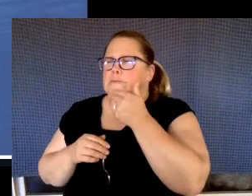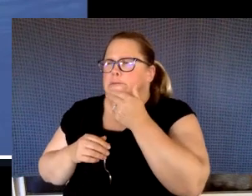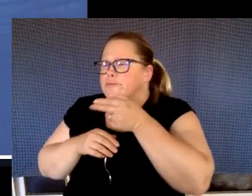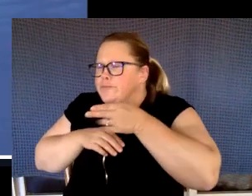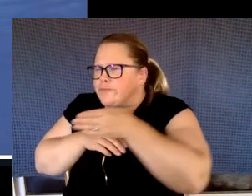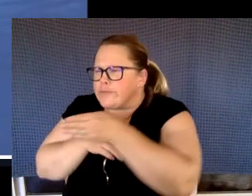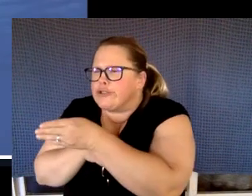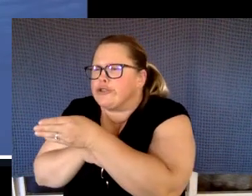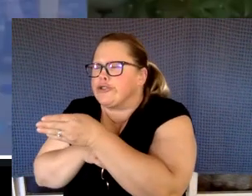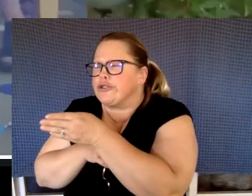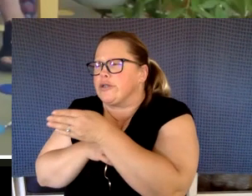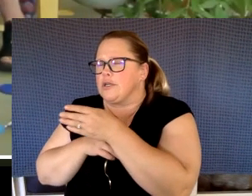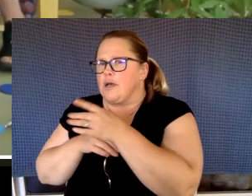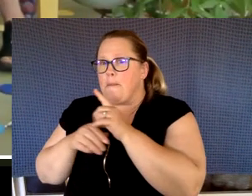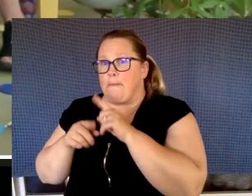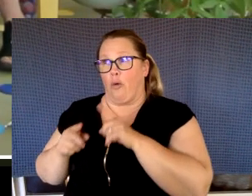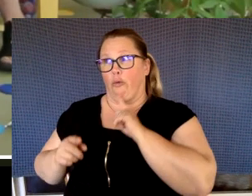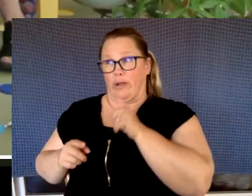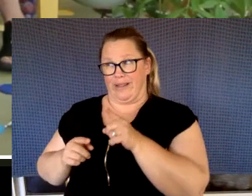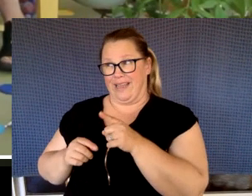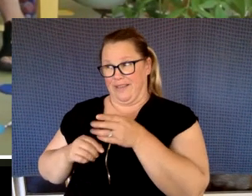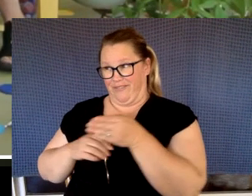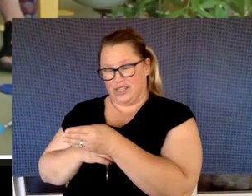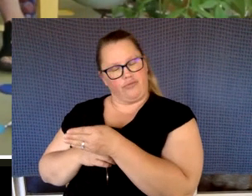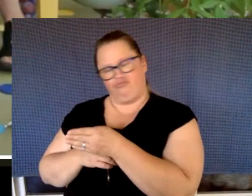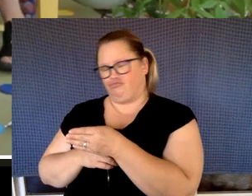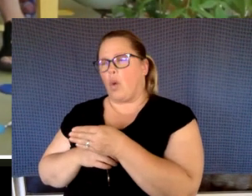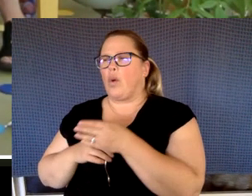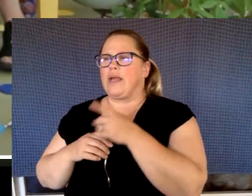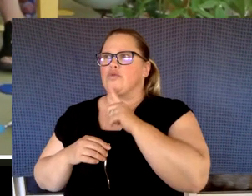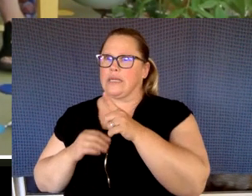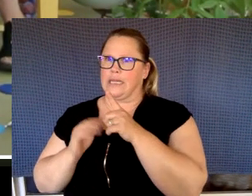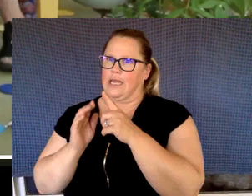fish that are actually painted pebbles like this.